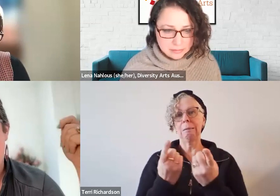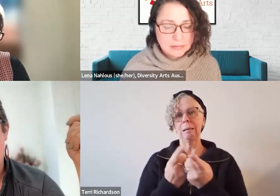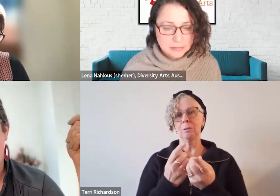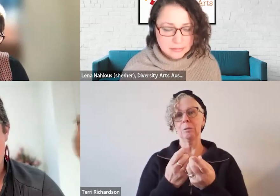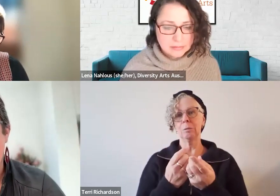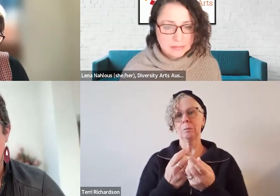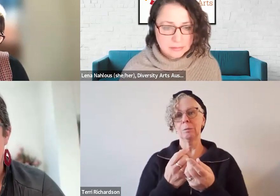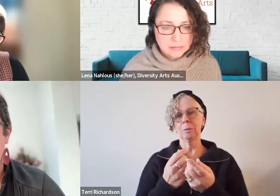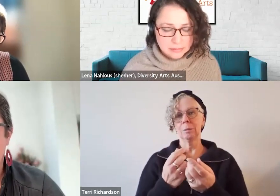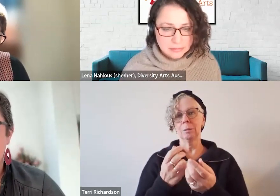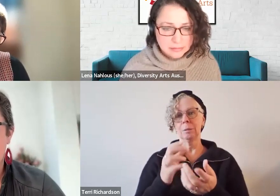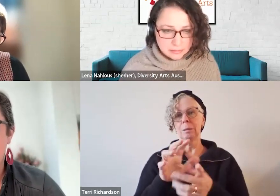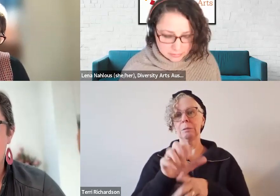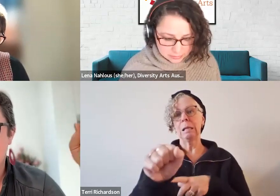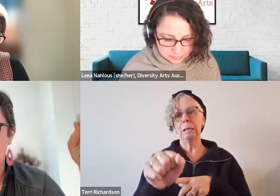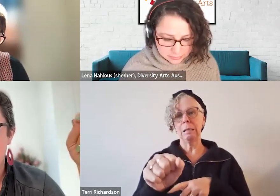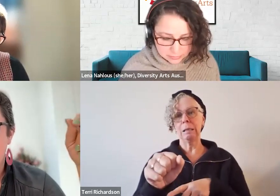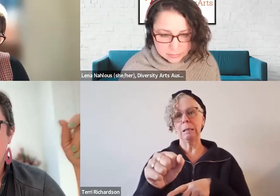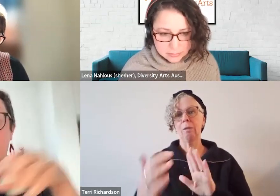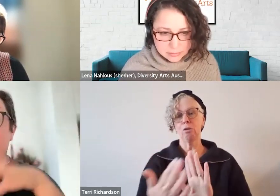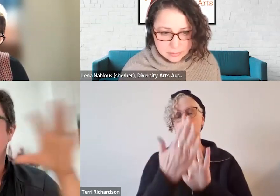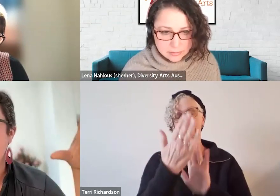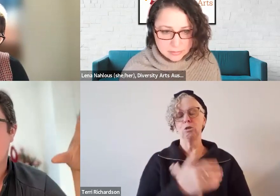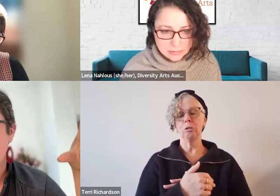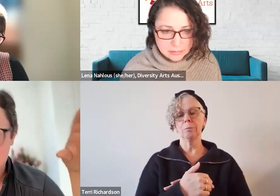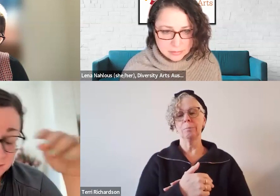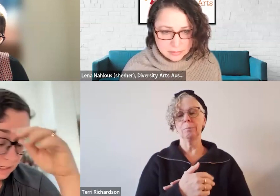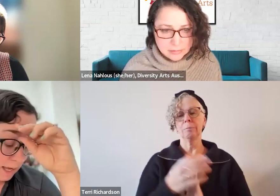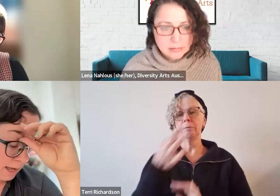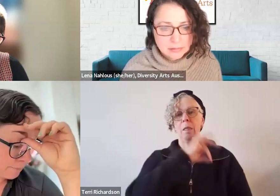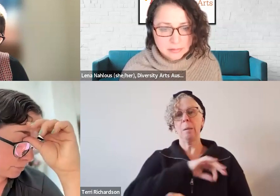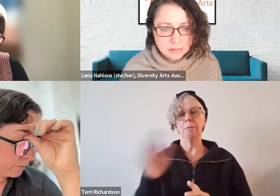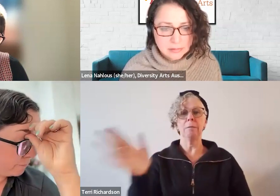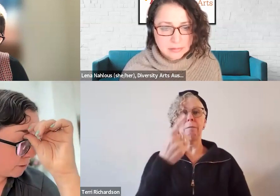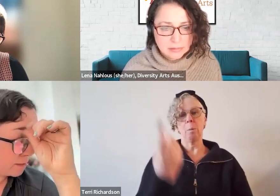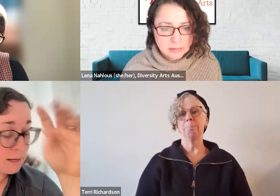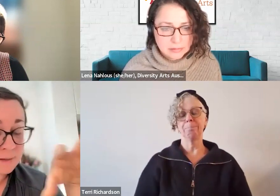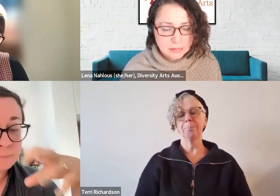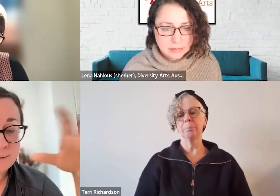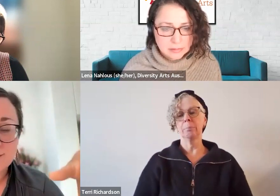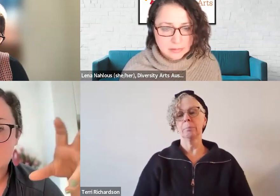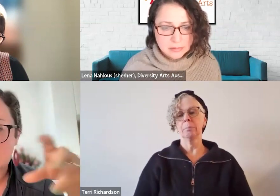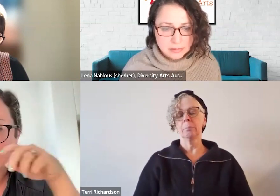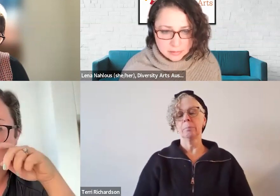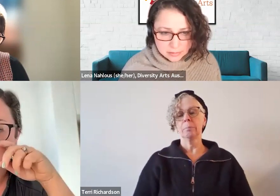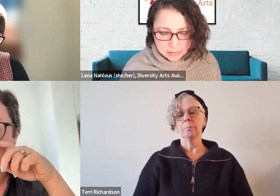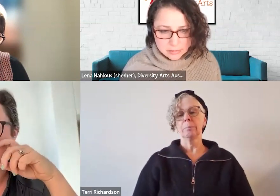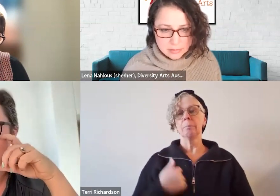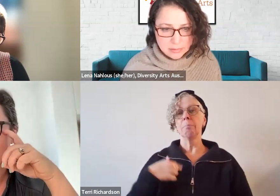taking up this challenge for the benefit of the whole sector. The further in my research in my work with organisations,